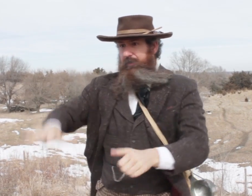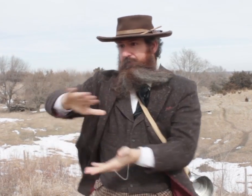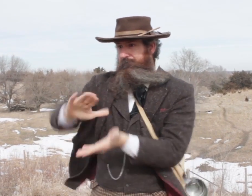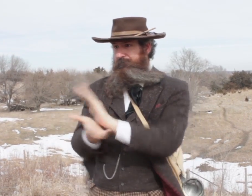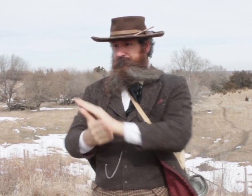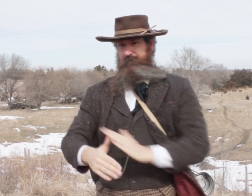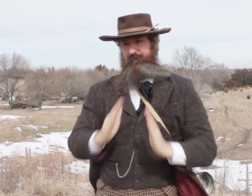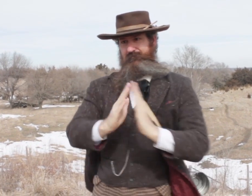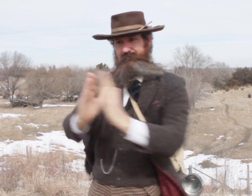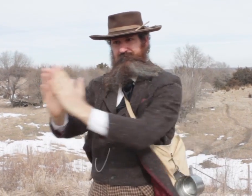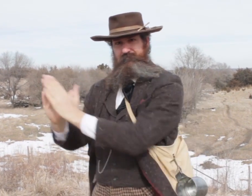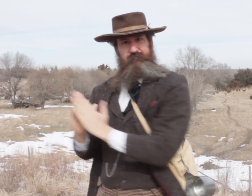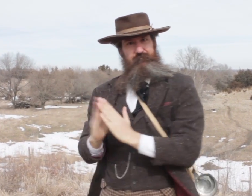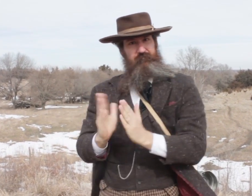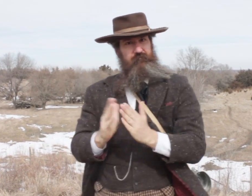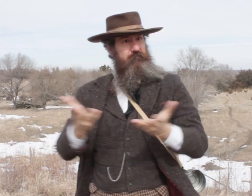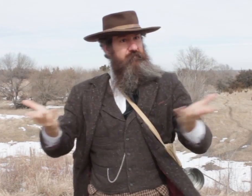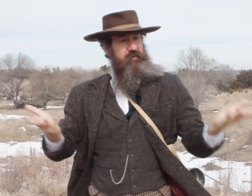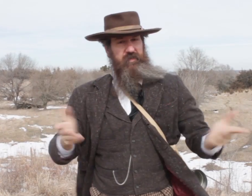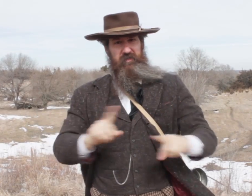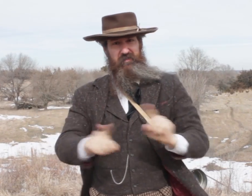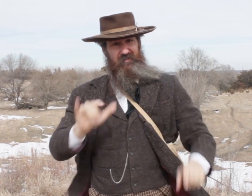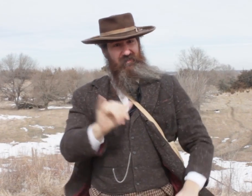in the process creating a community.